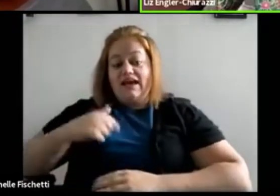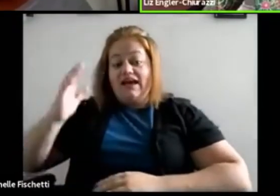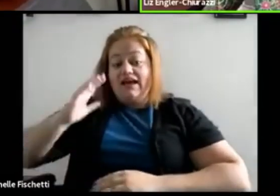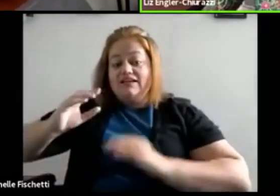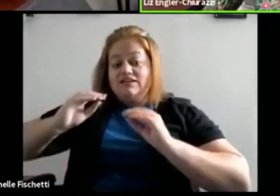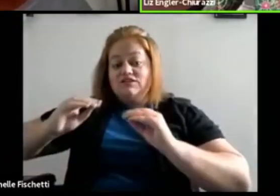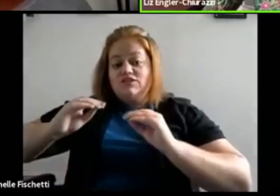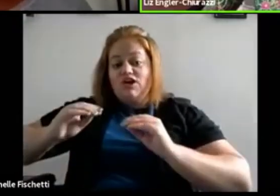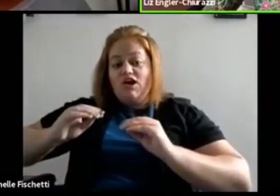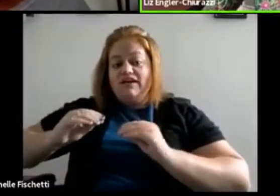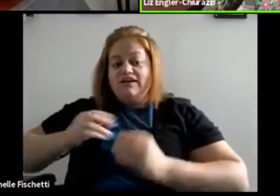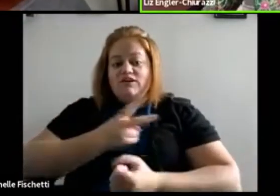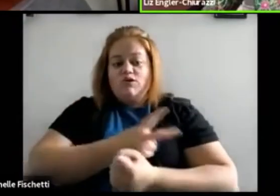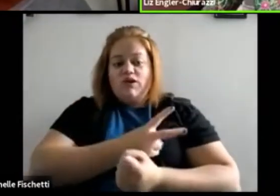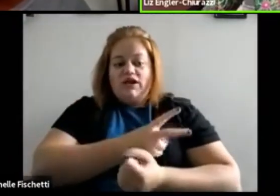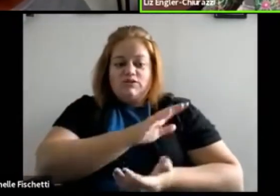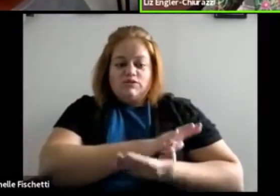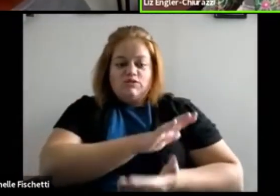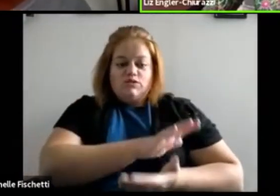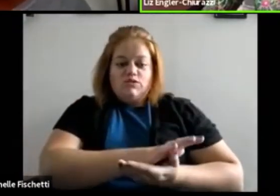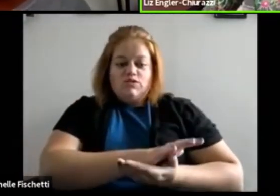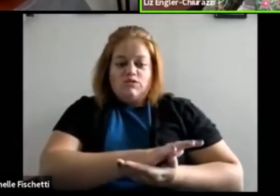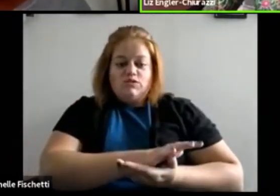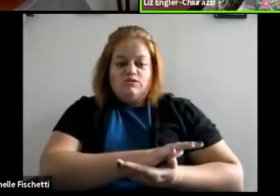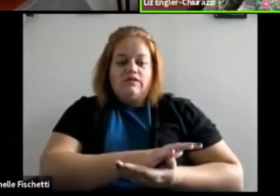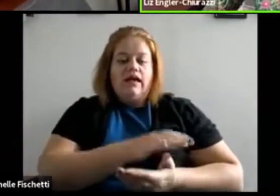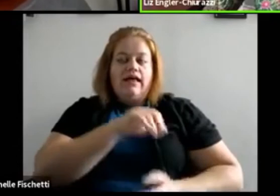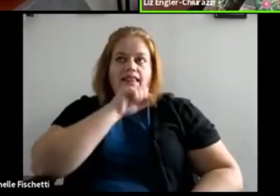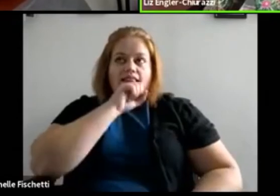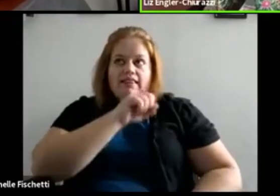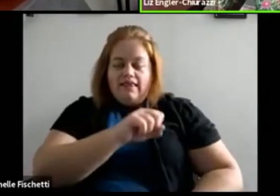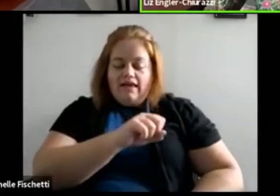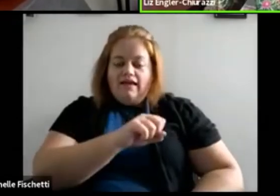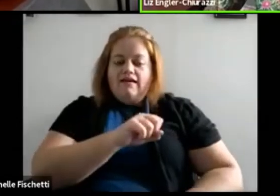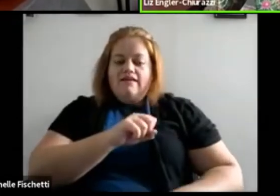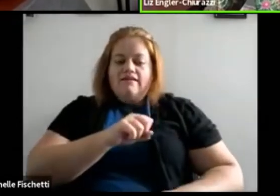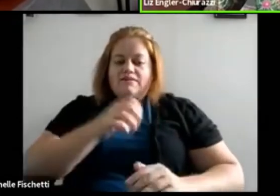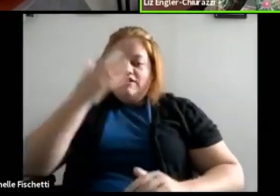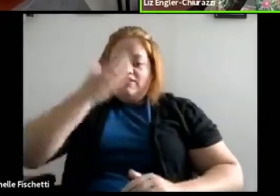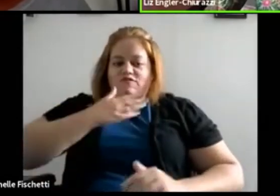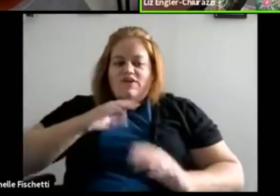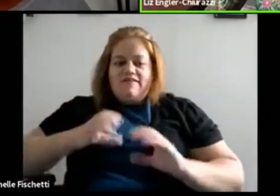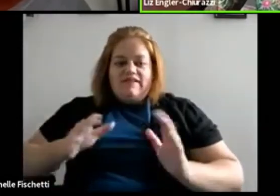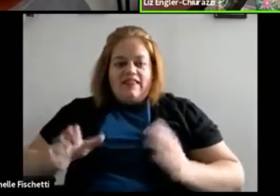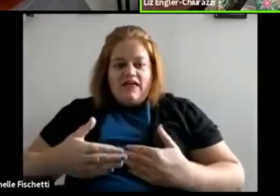quite a lot and I absolutely love being in front of a classroom and helping